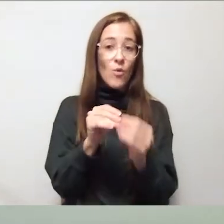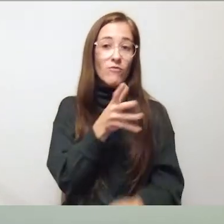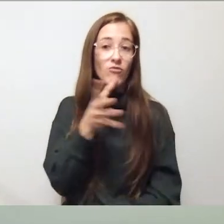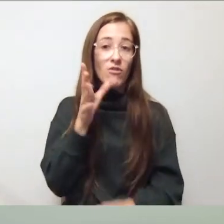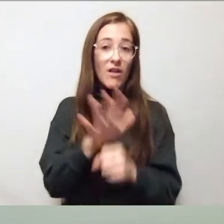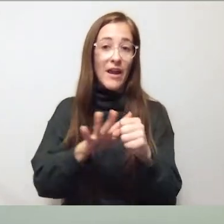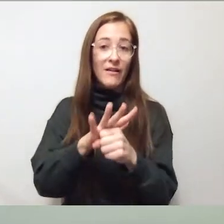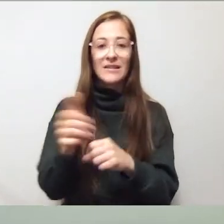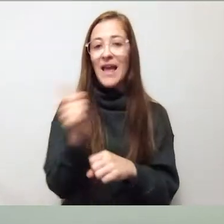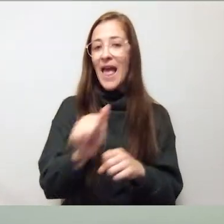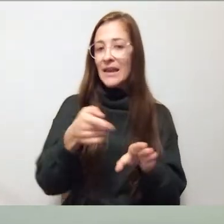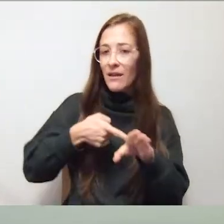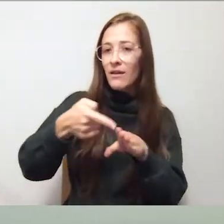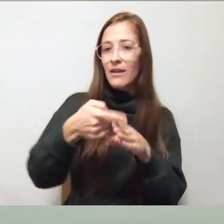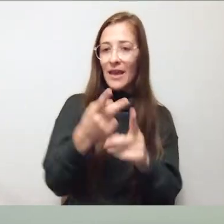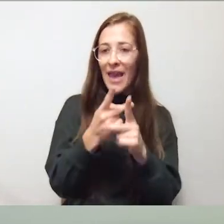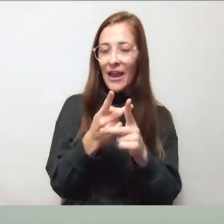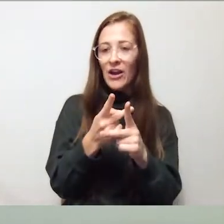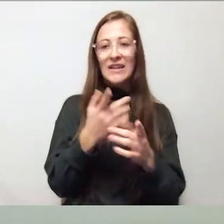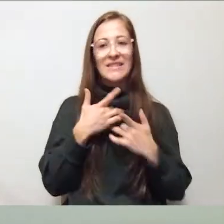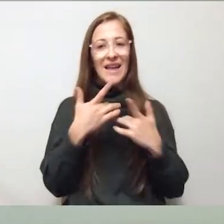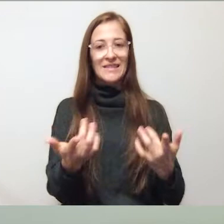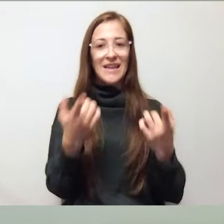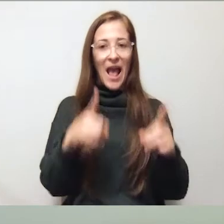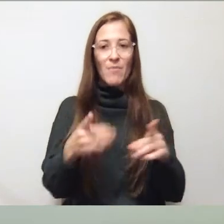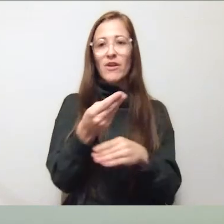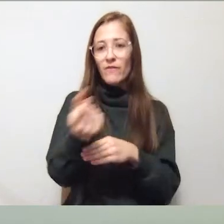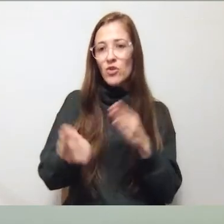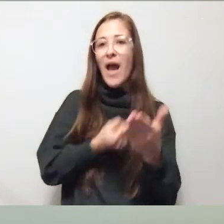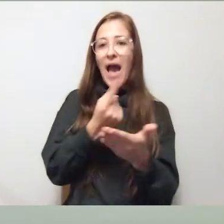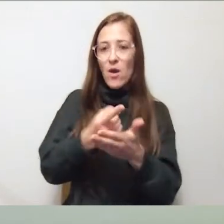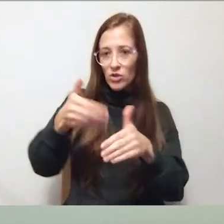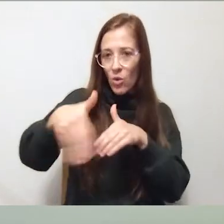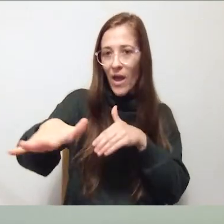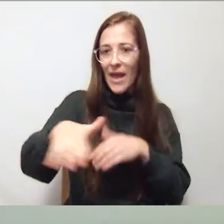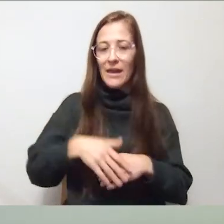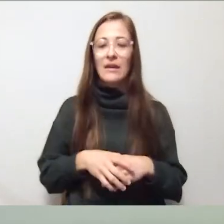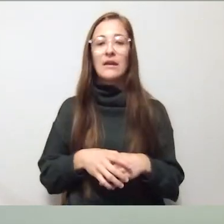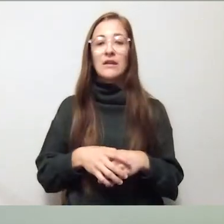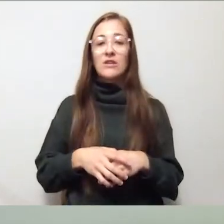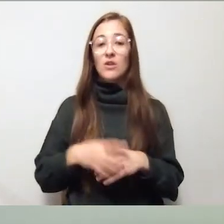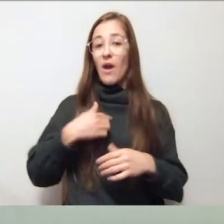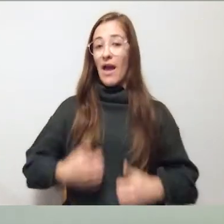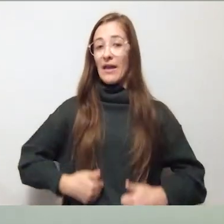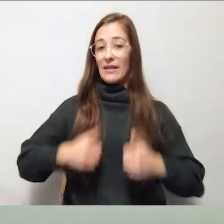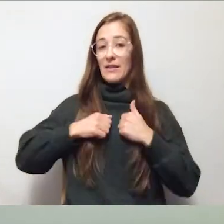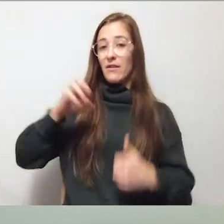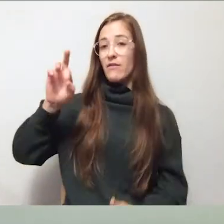any specialty care happens a couple hours away. So the example that I will use, because I actually live in Franklin County,